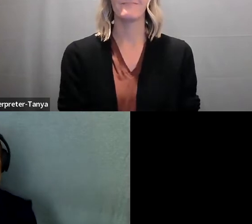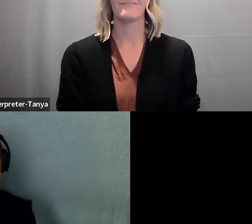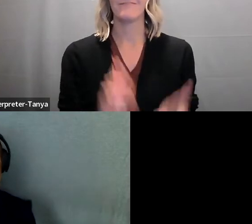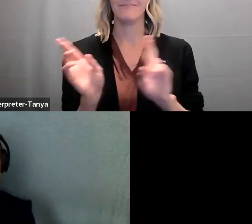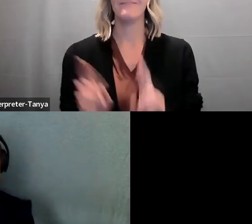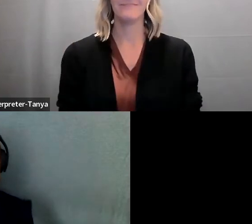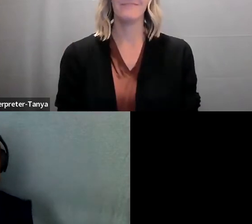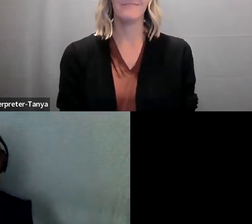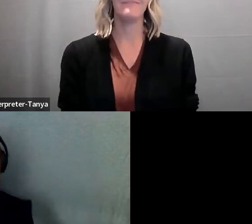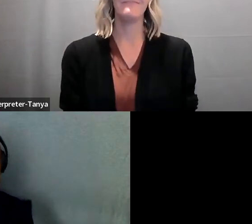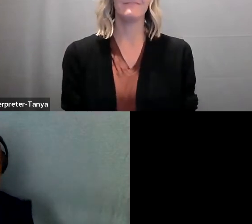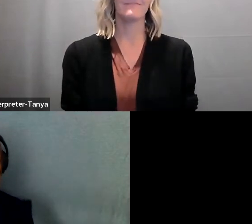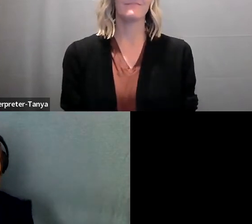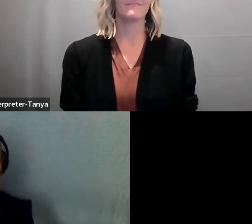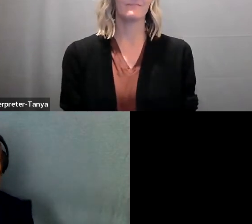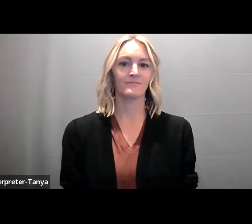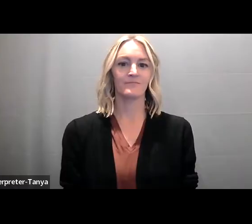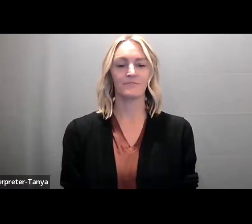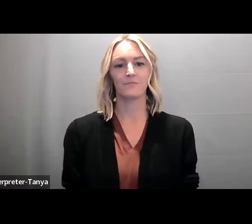Next slide, please.